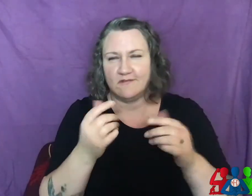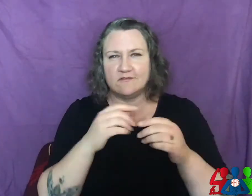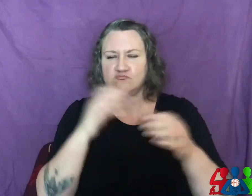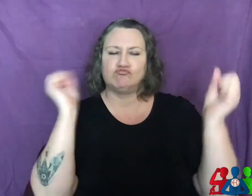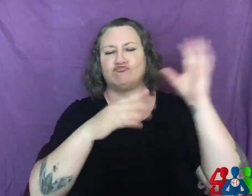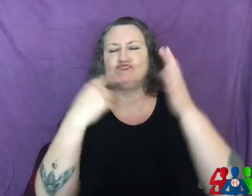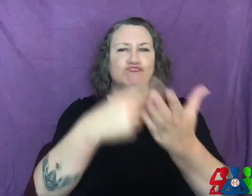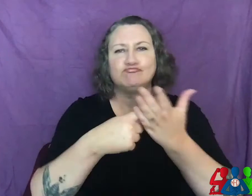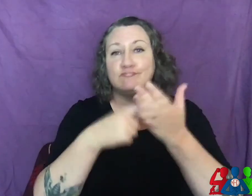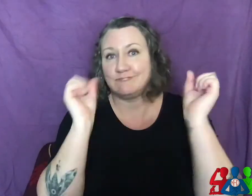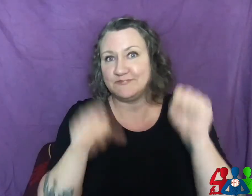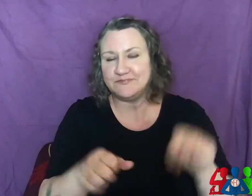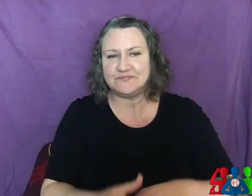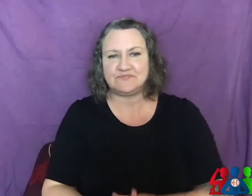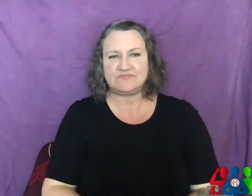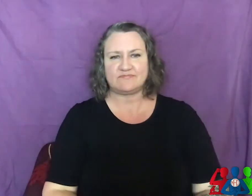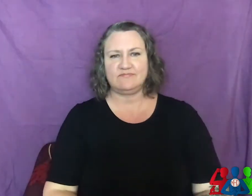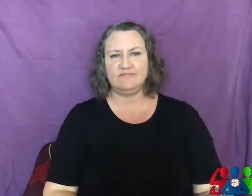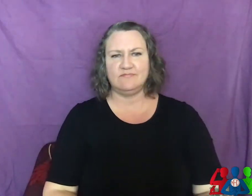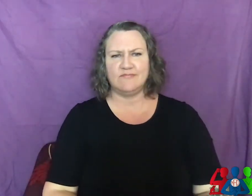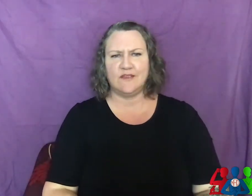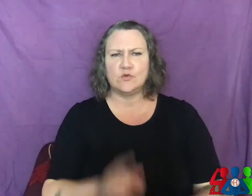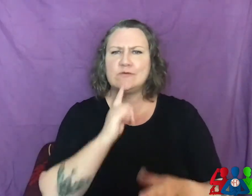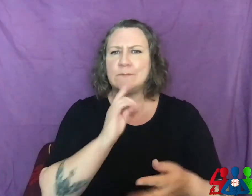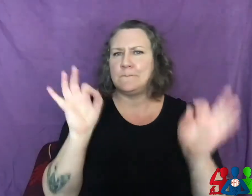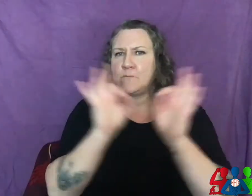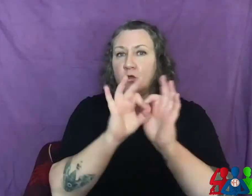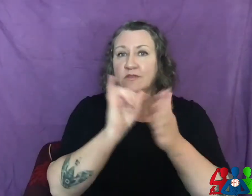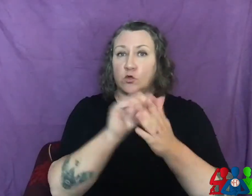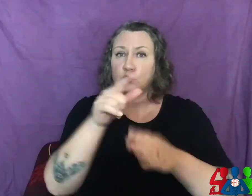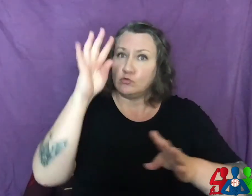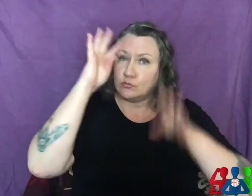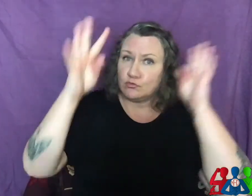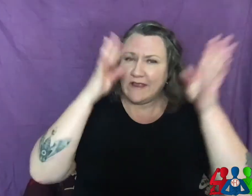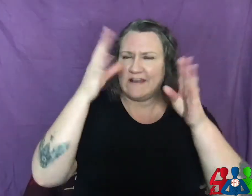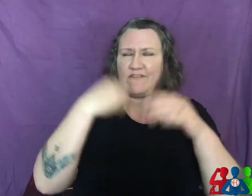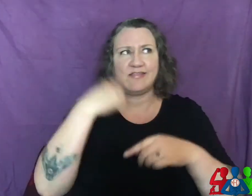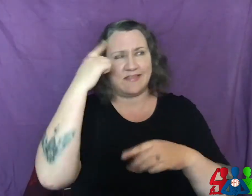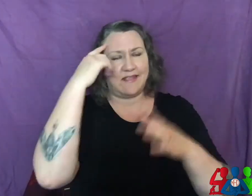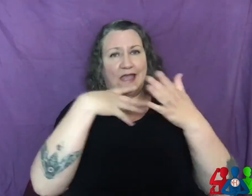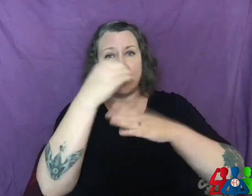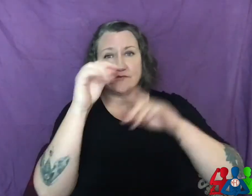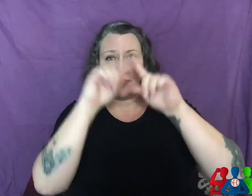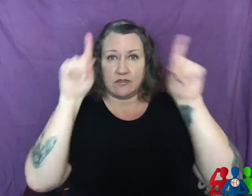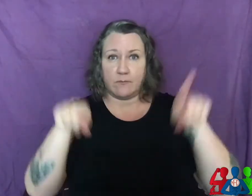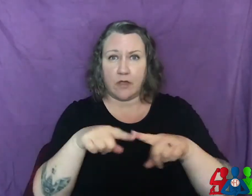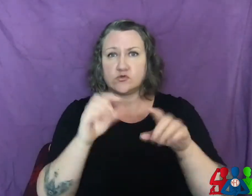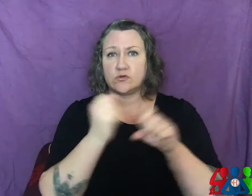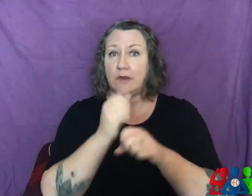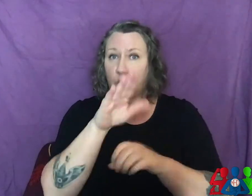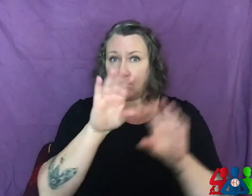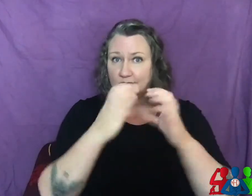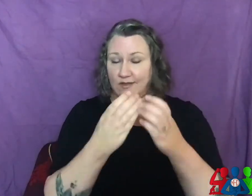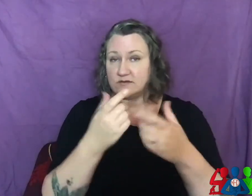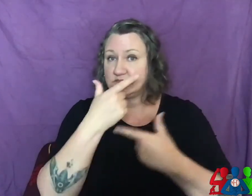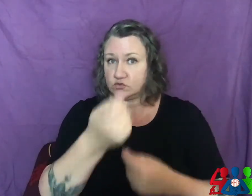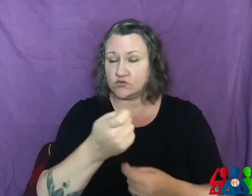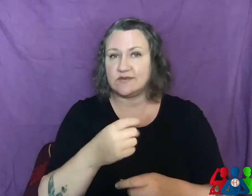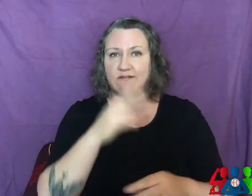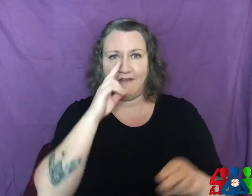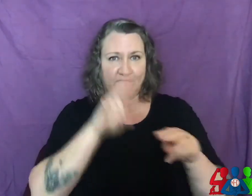corners, as an example. Come up with new ways to do these assignments thinking outside of